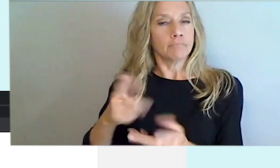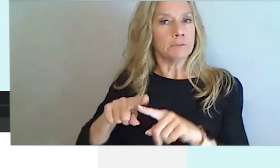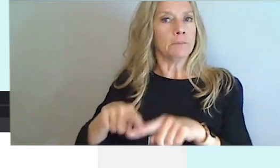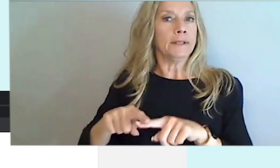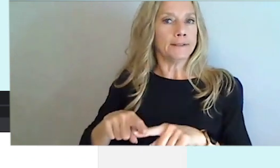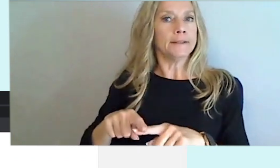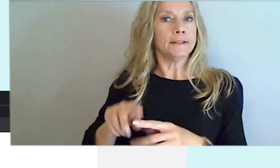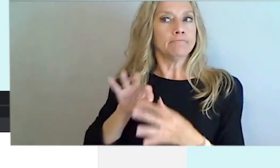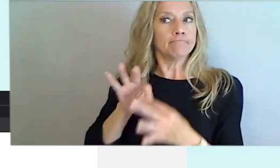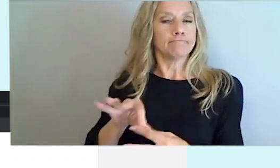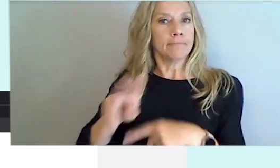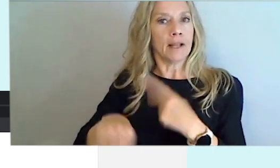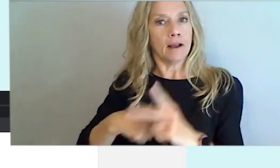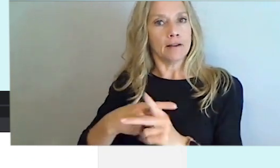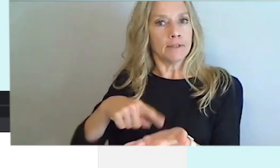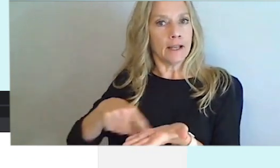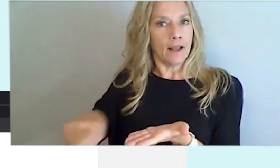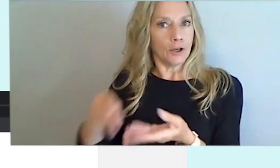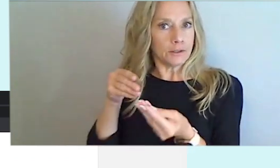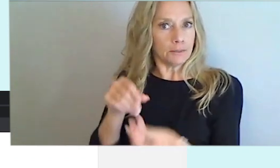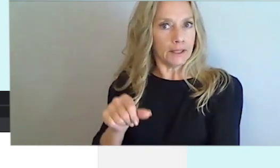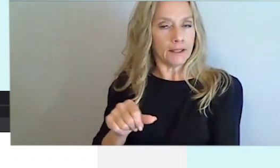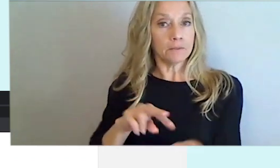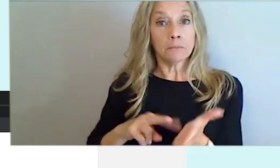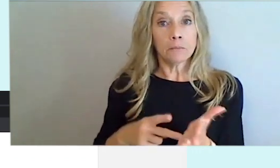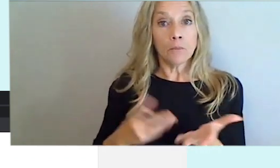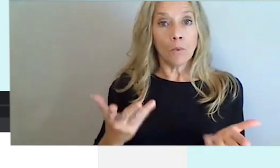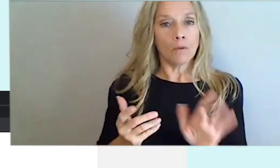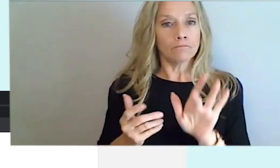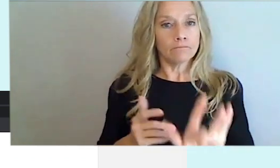The member would select yes and answer as many questions as possible.